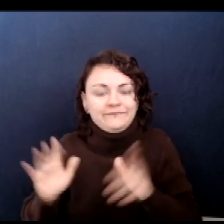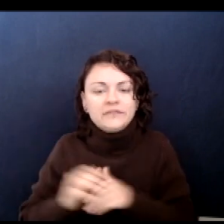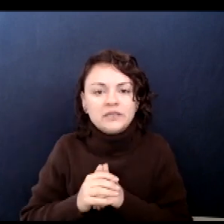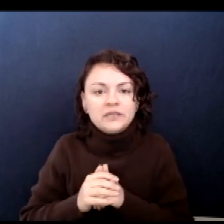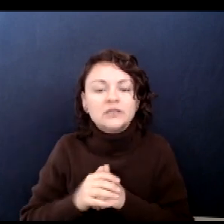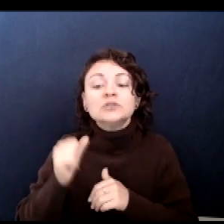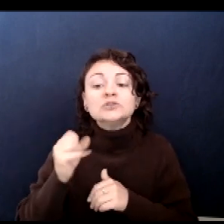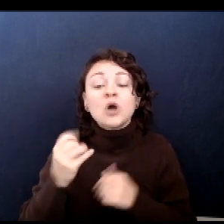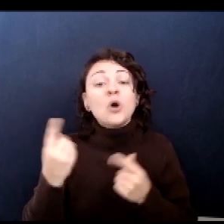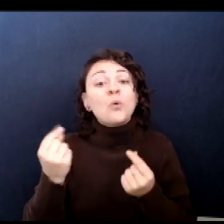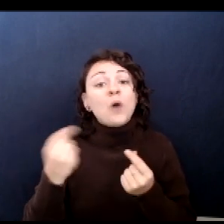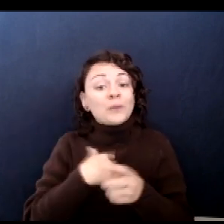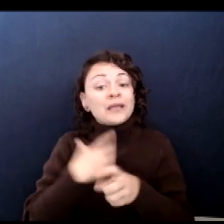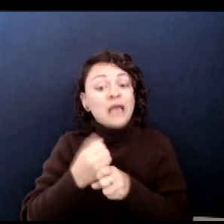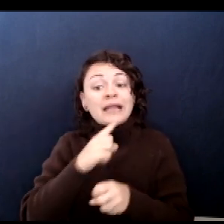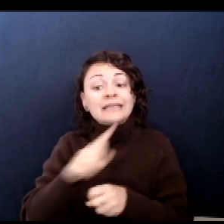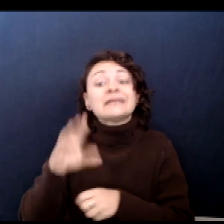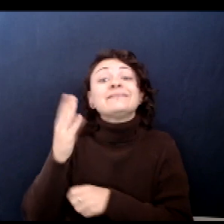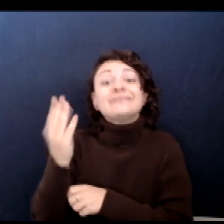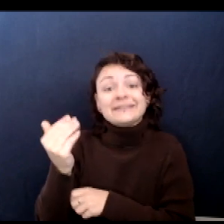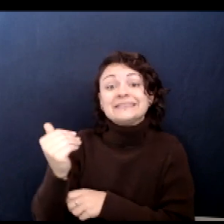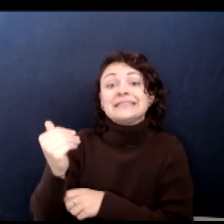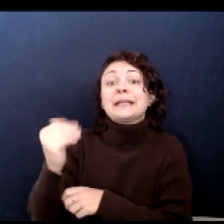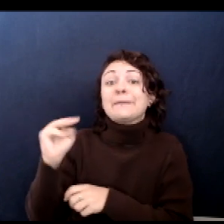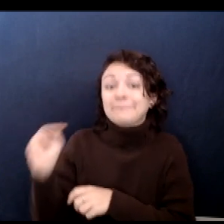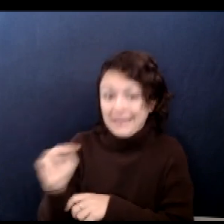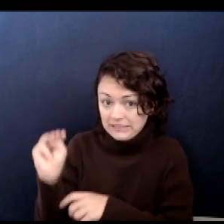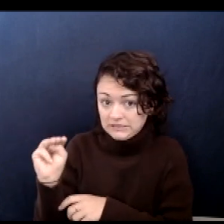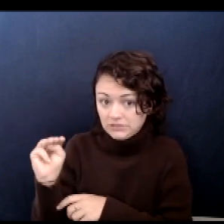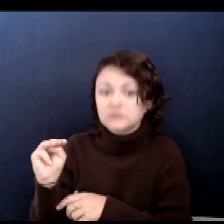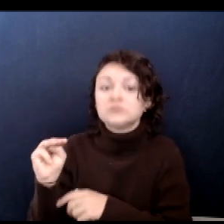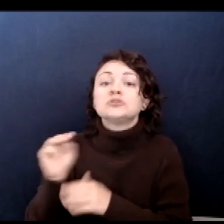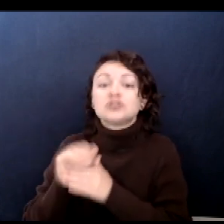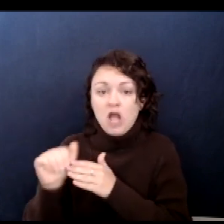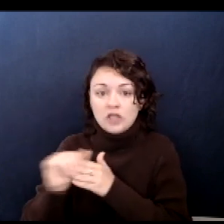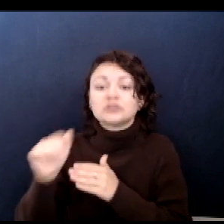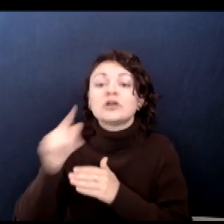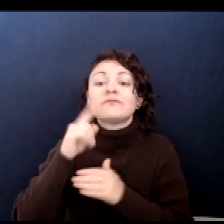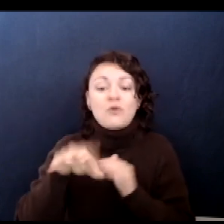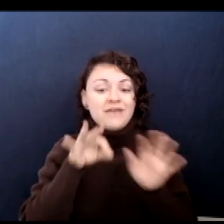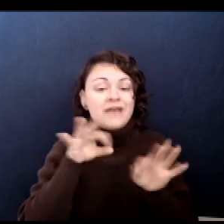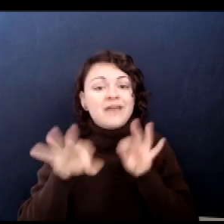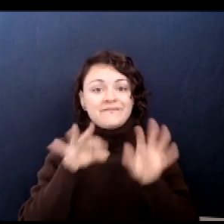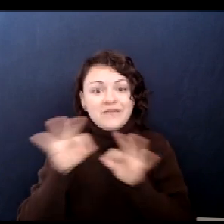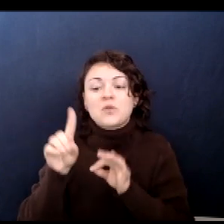$15 million to find approximately 1,000 home in community based service waivers,